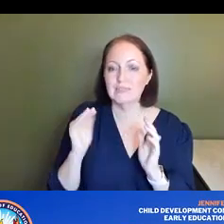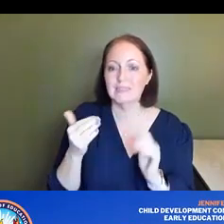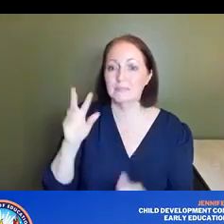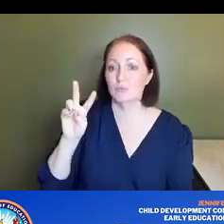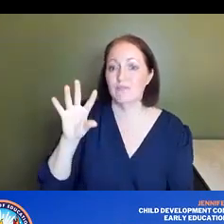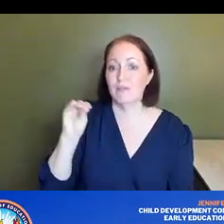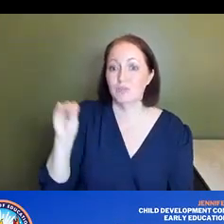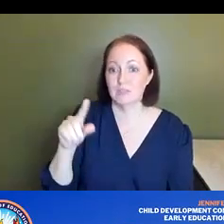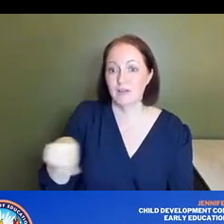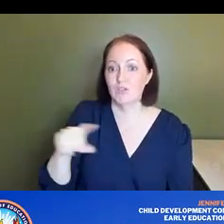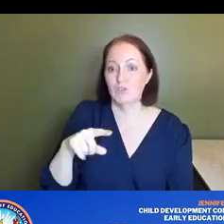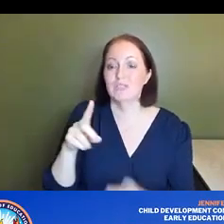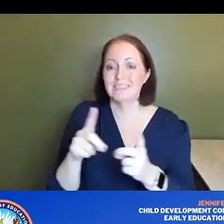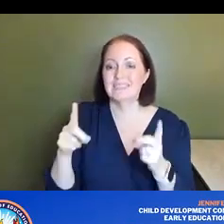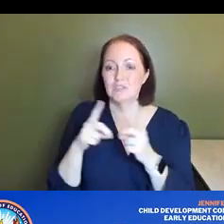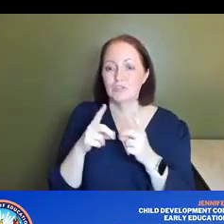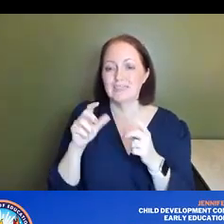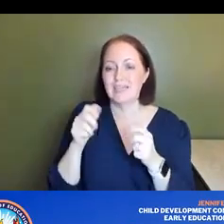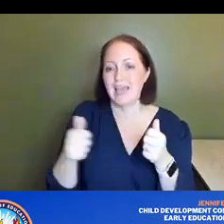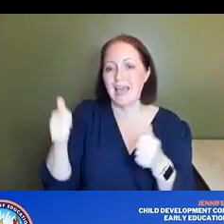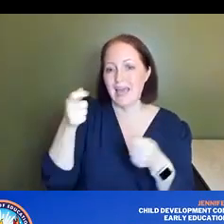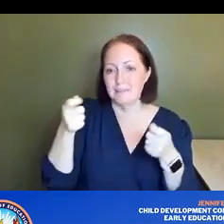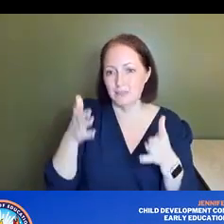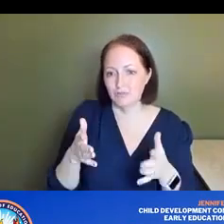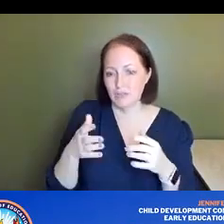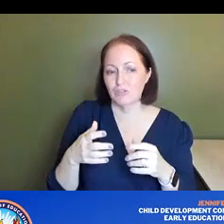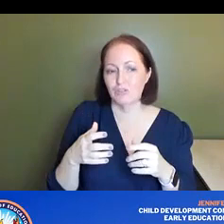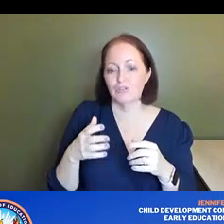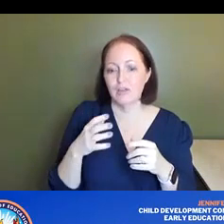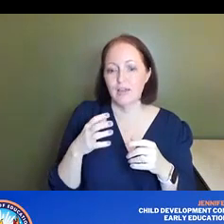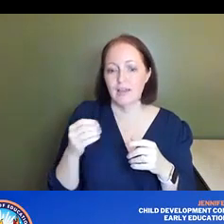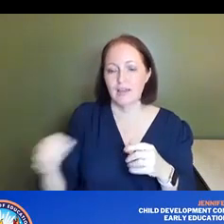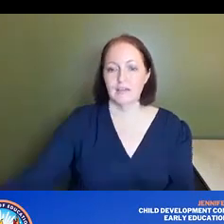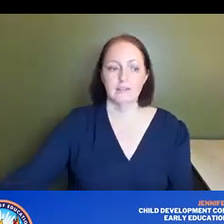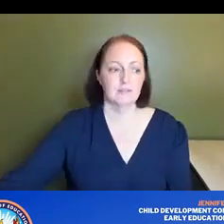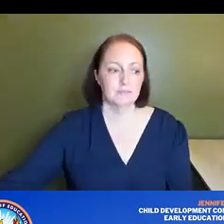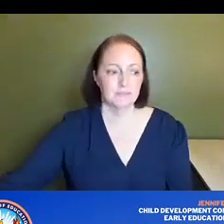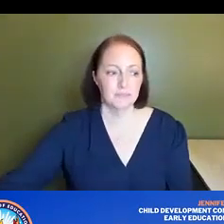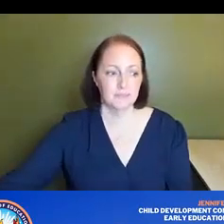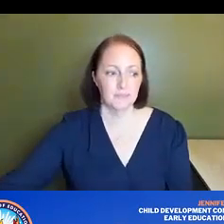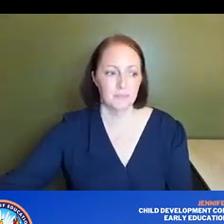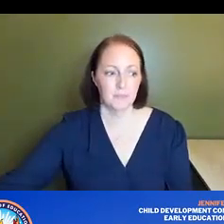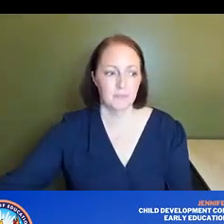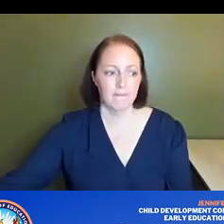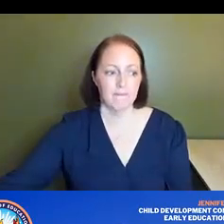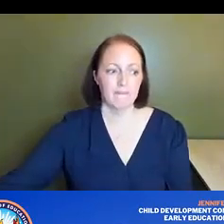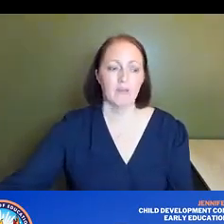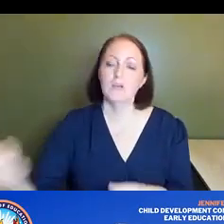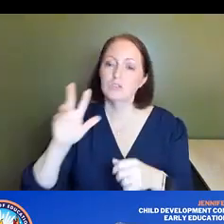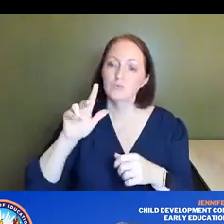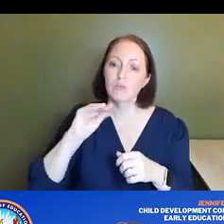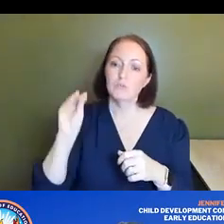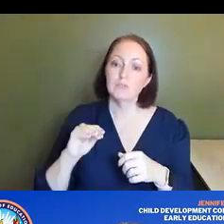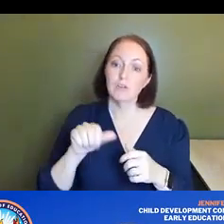percent of you are district administrators and 23 percent are other and 10 percent are